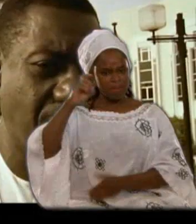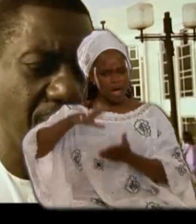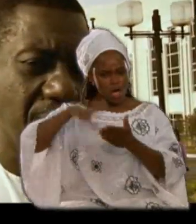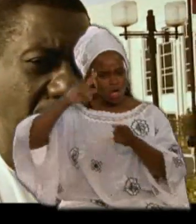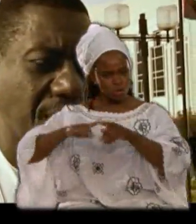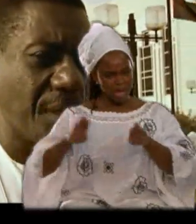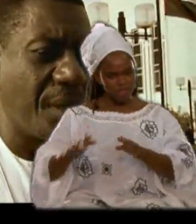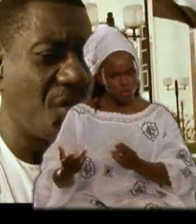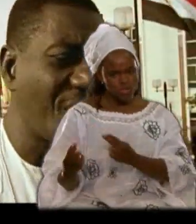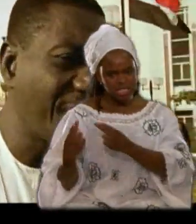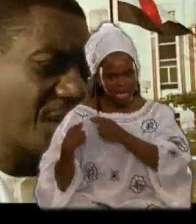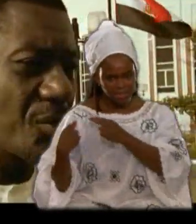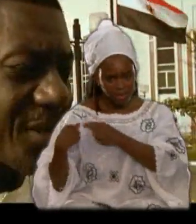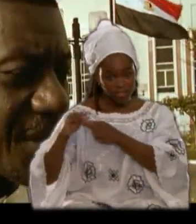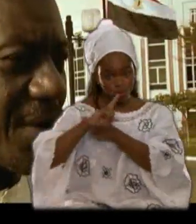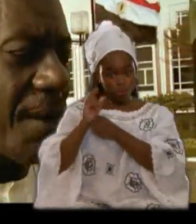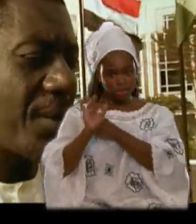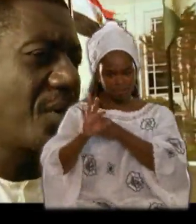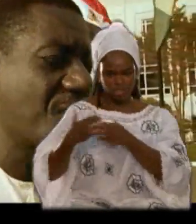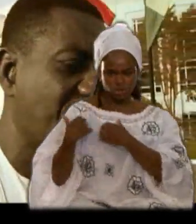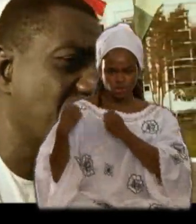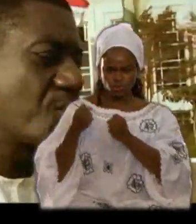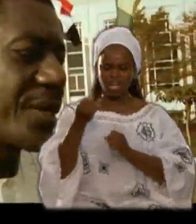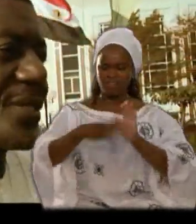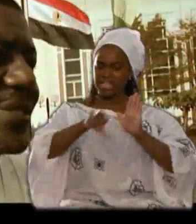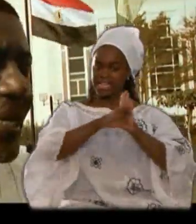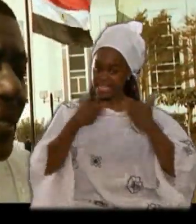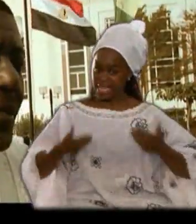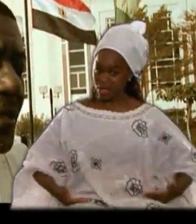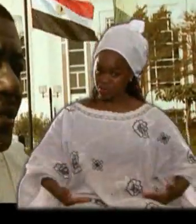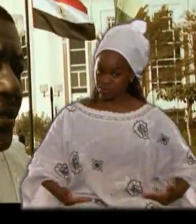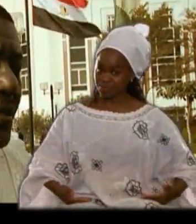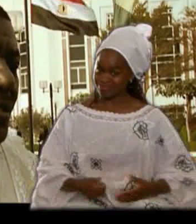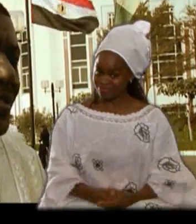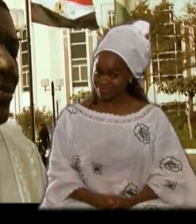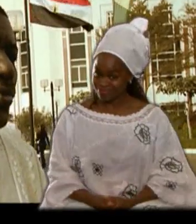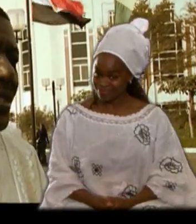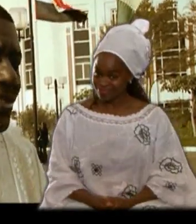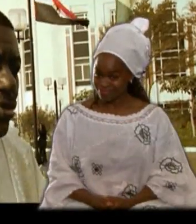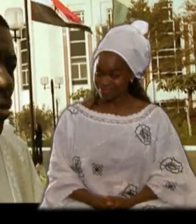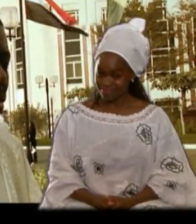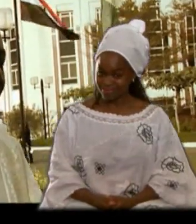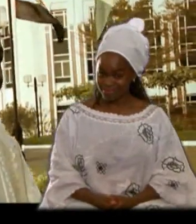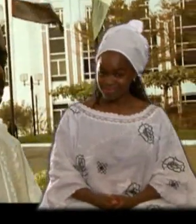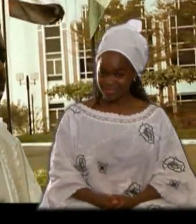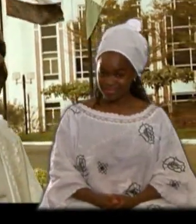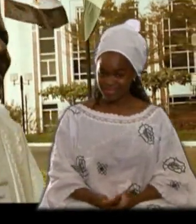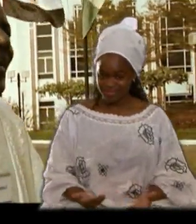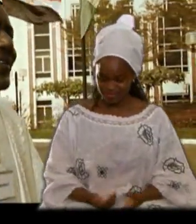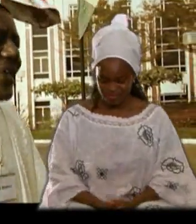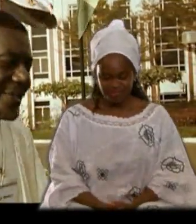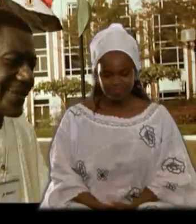Each of us must learn to behave responsibly. It's a question of your strength of character.